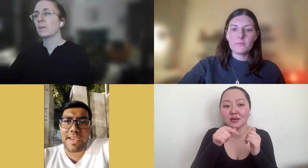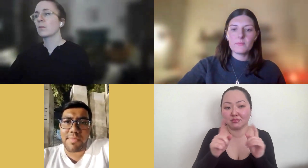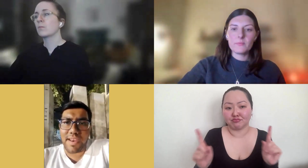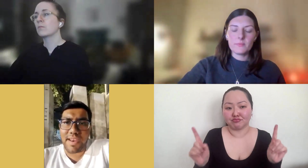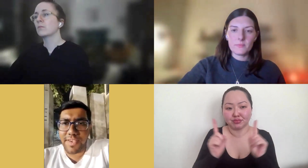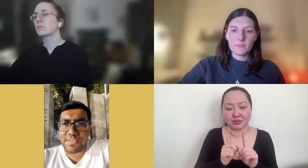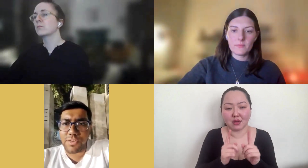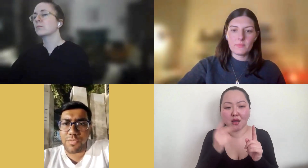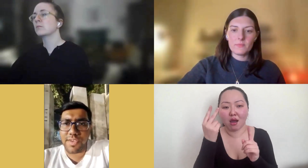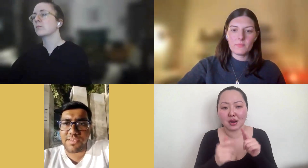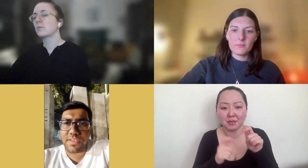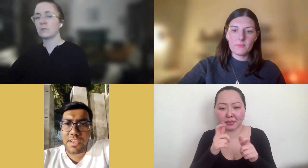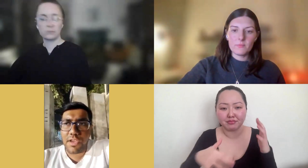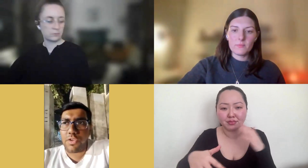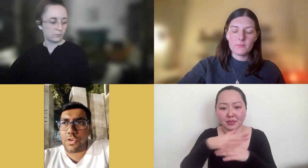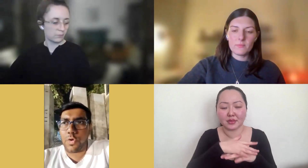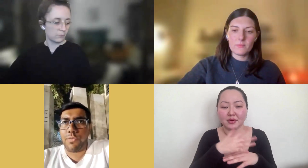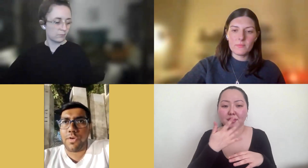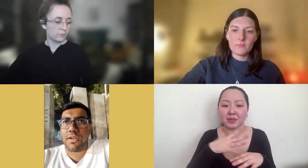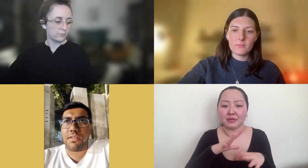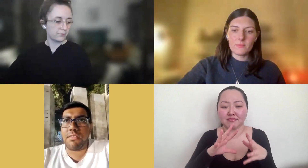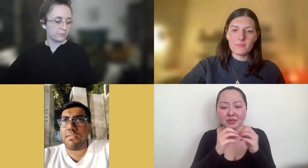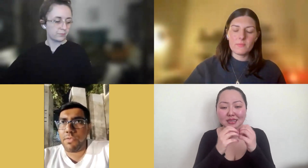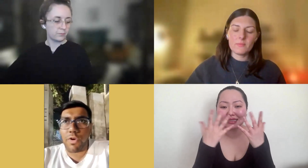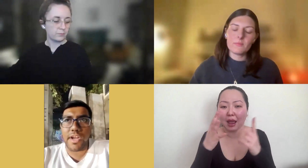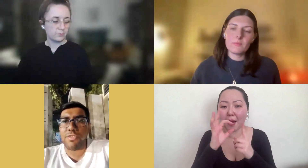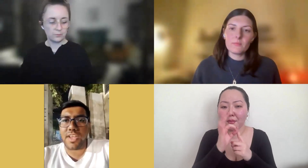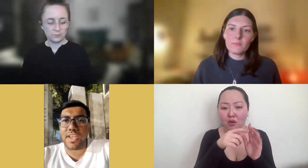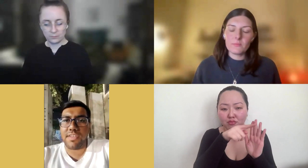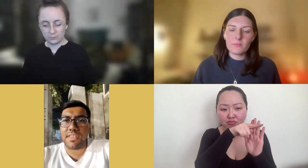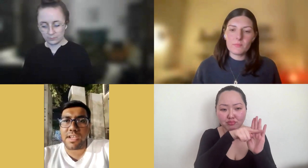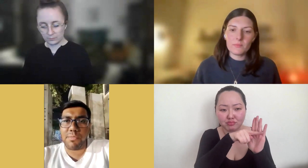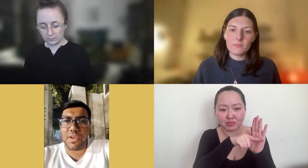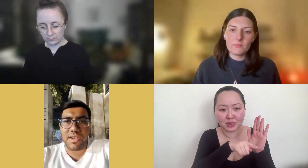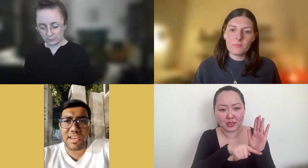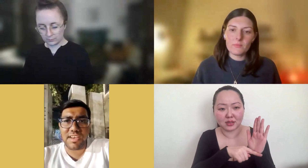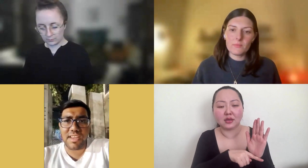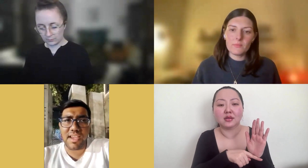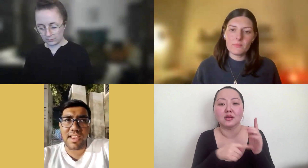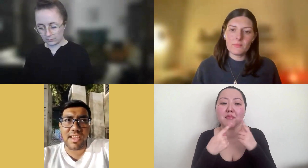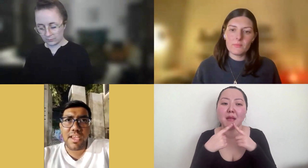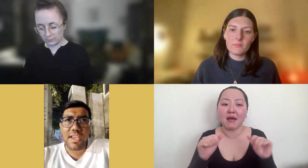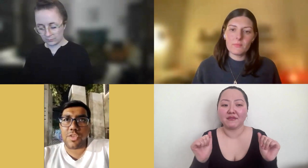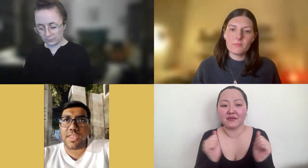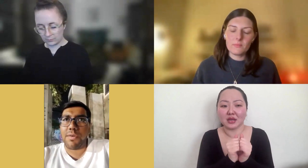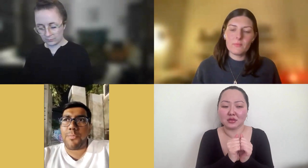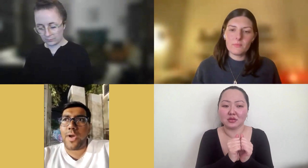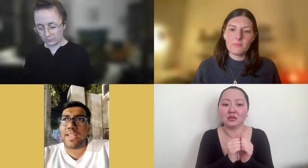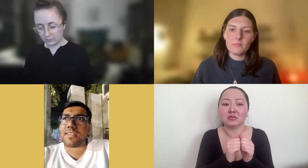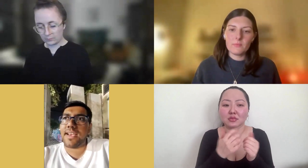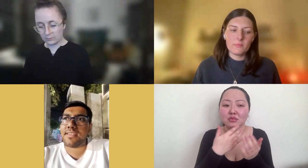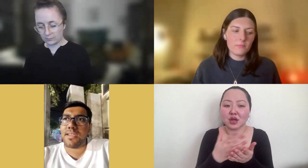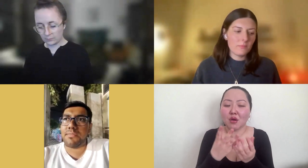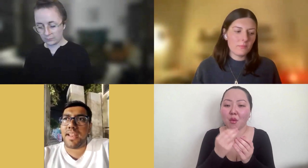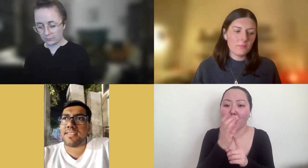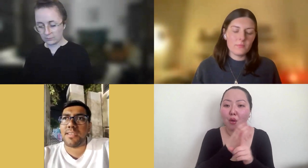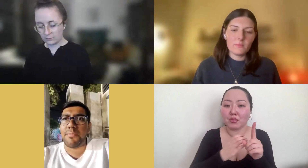10-point manifesto which we wanted to share with the community in India. There were points like